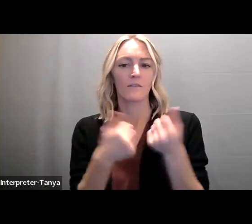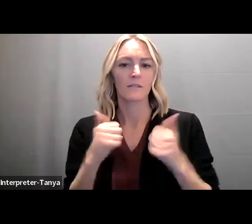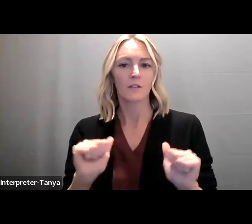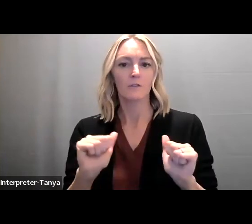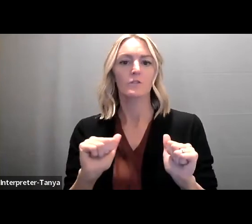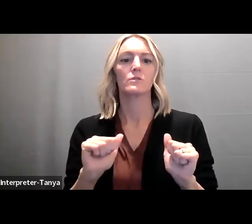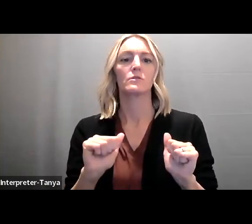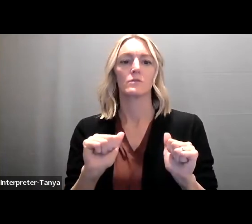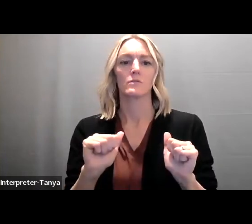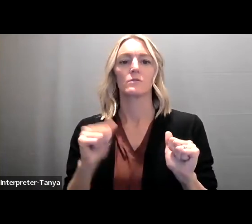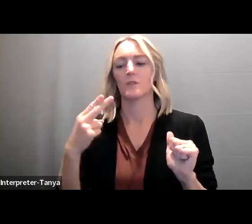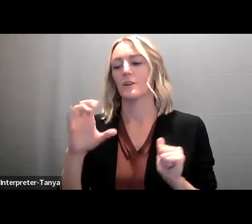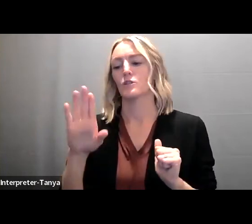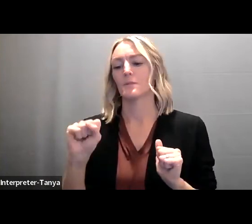around the HCBS settings rule.